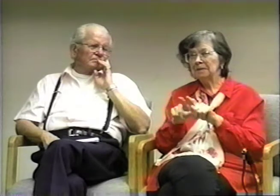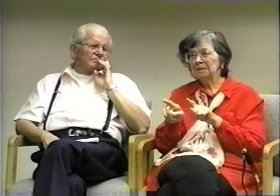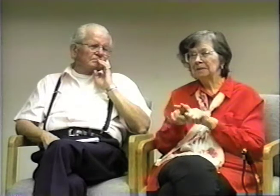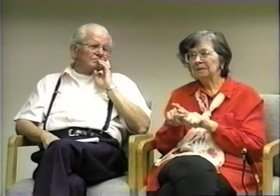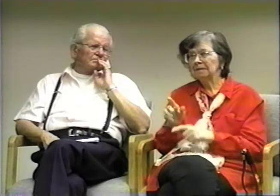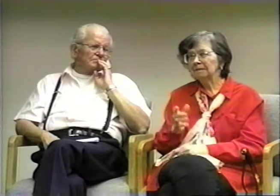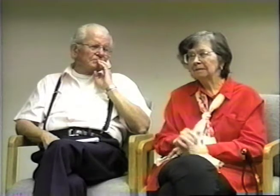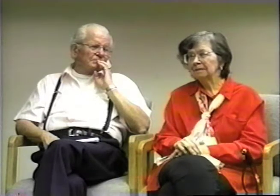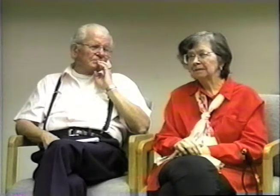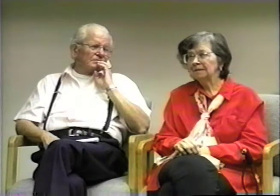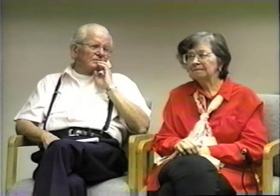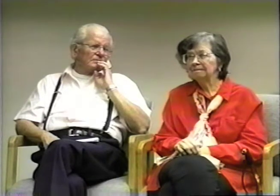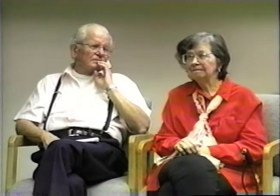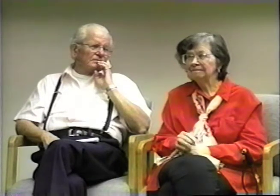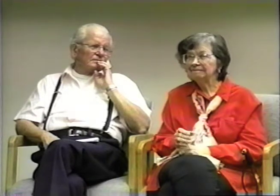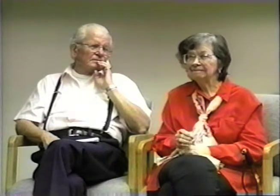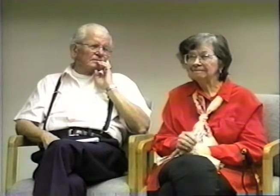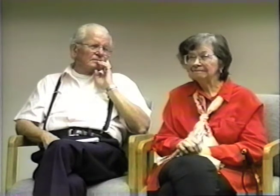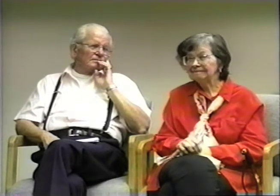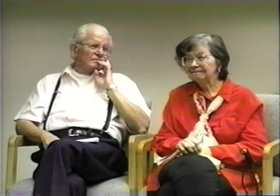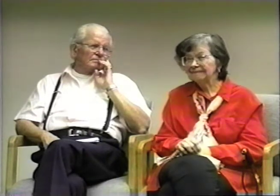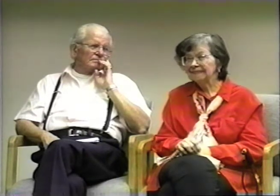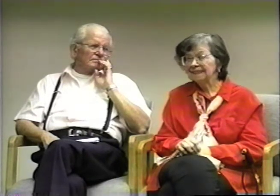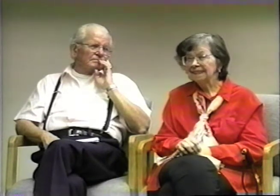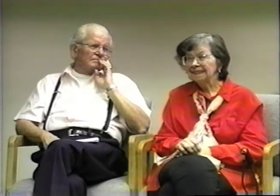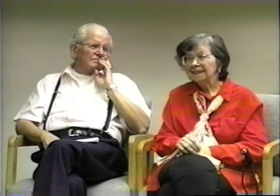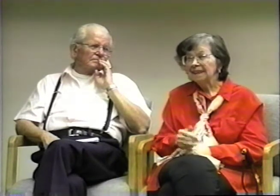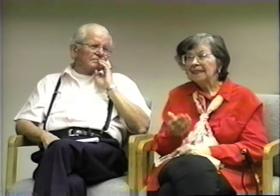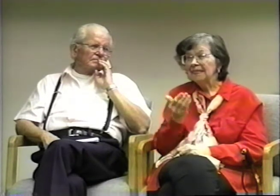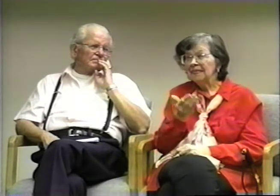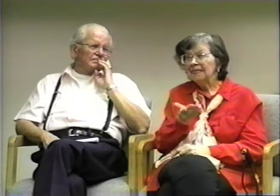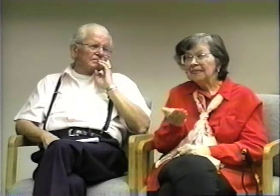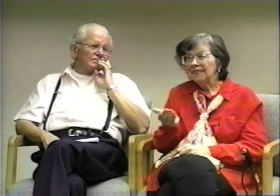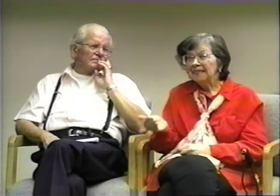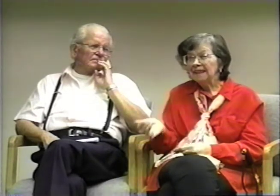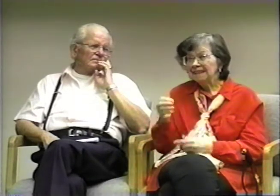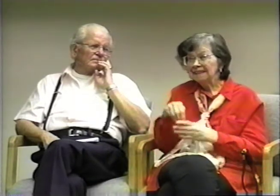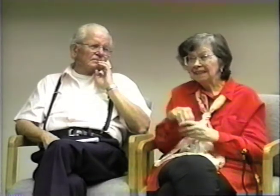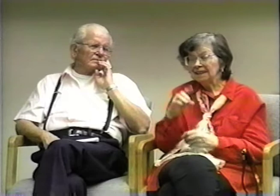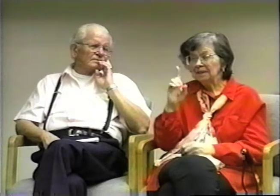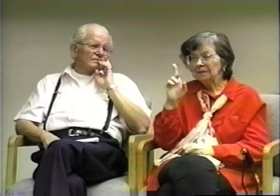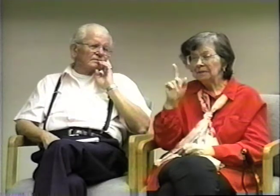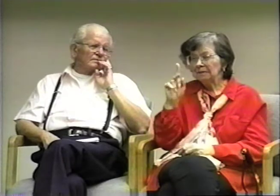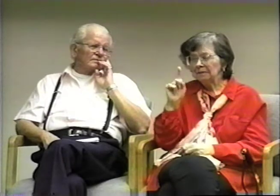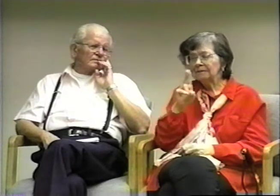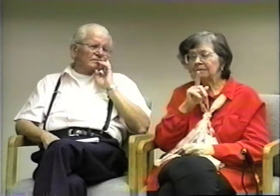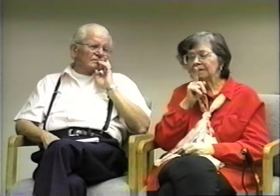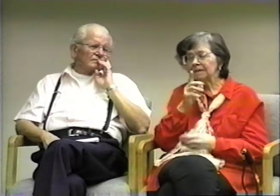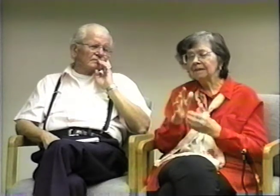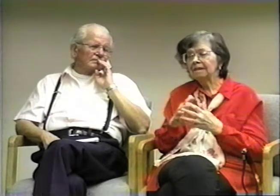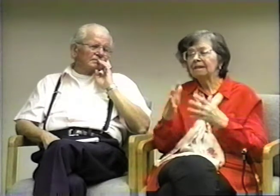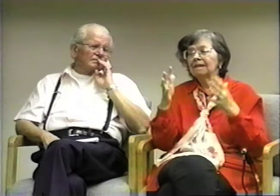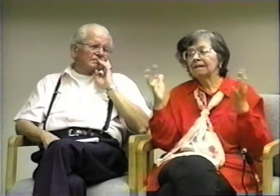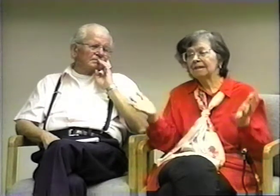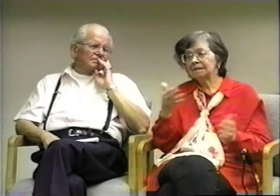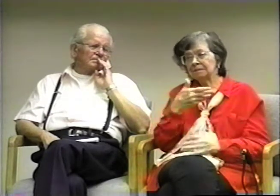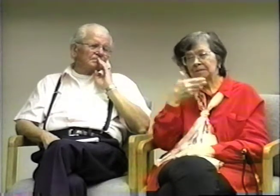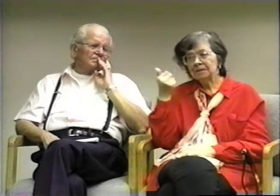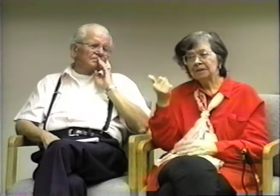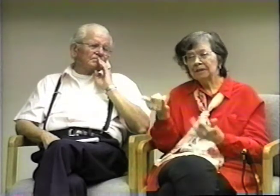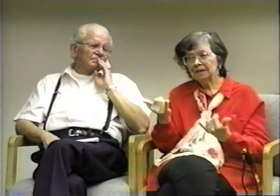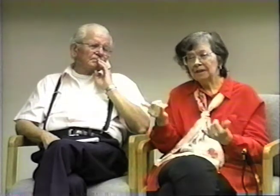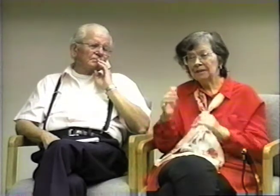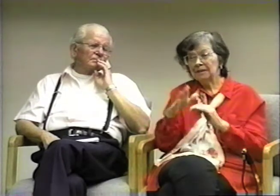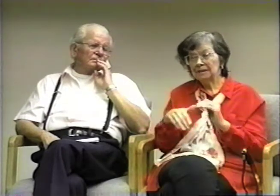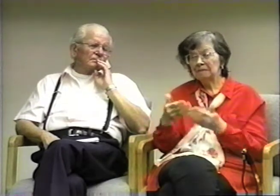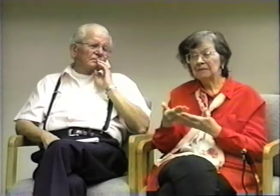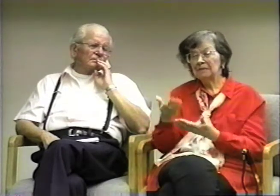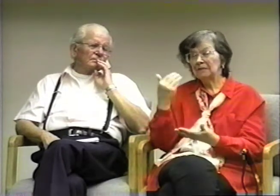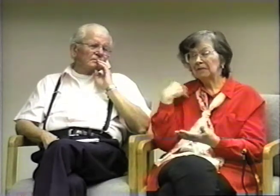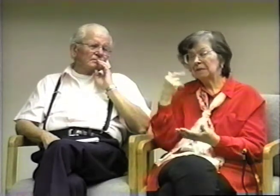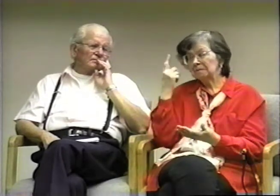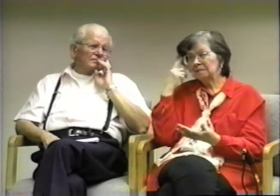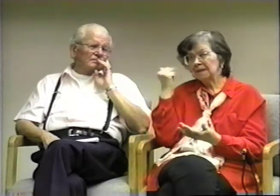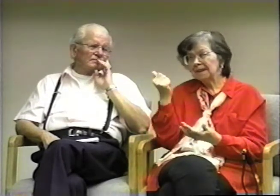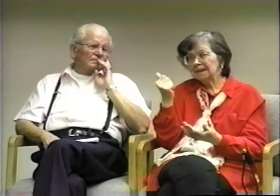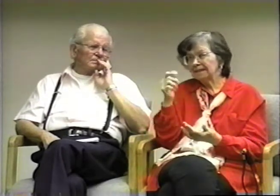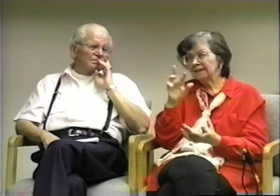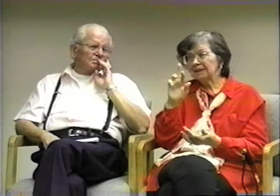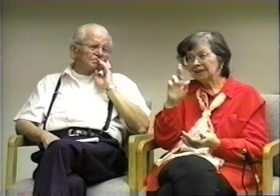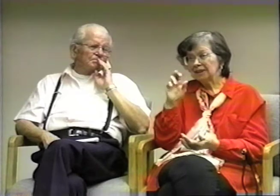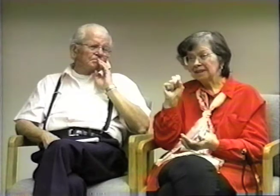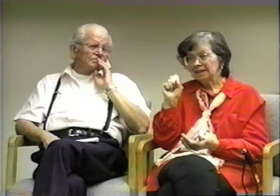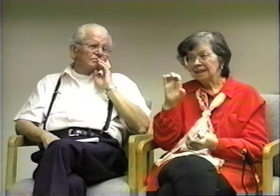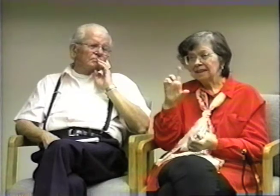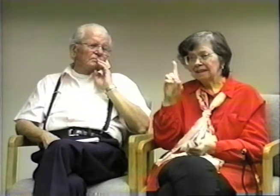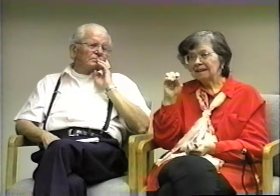I'd say things in Duluth are much better now than before.